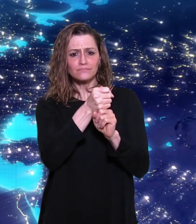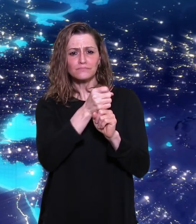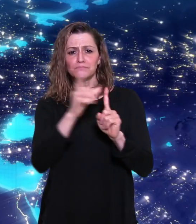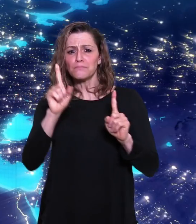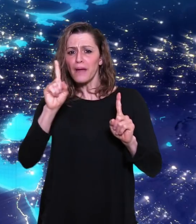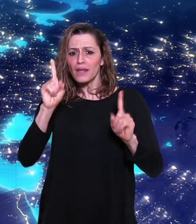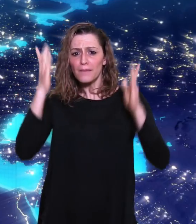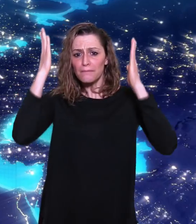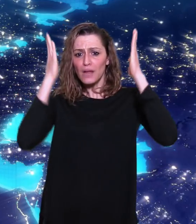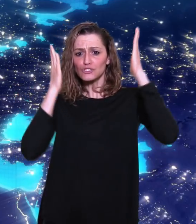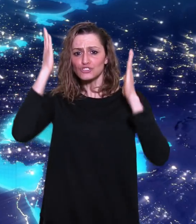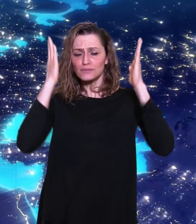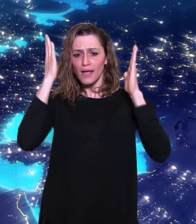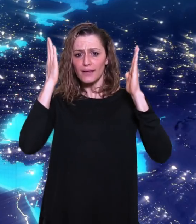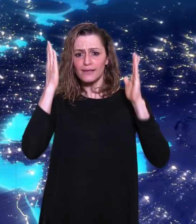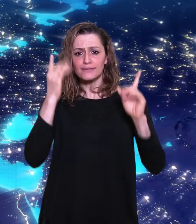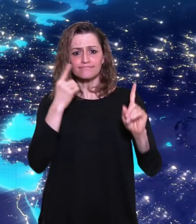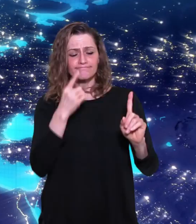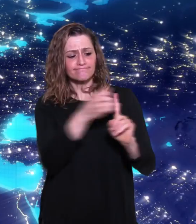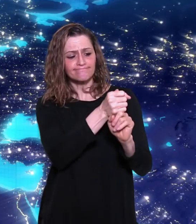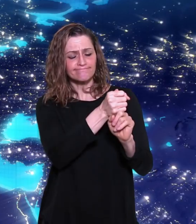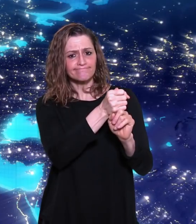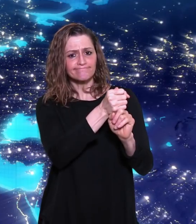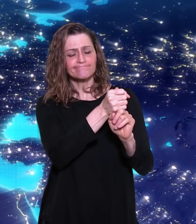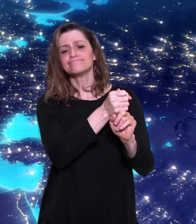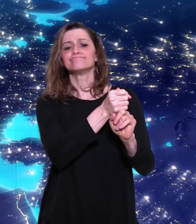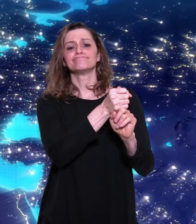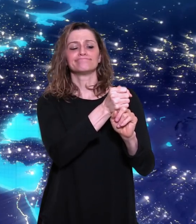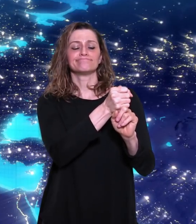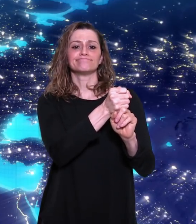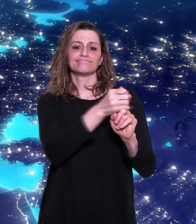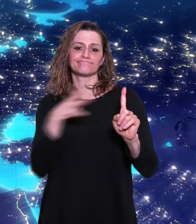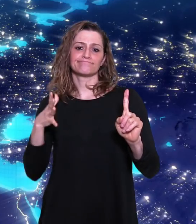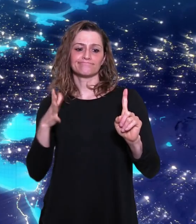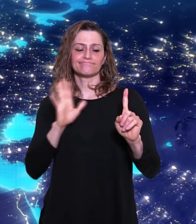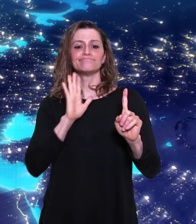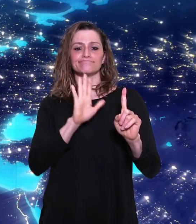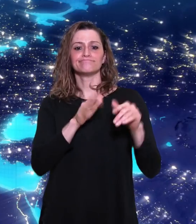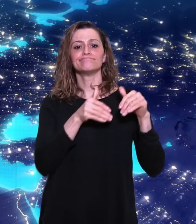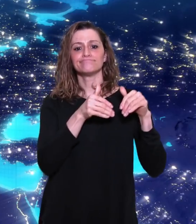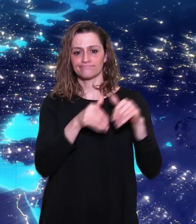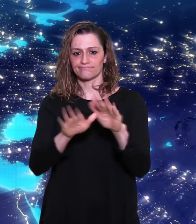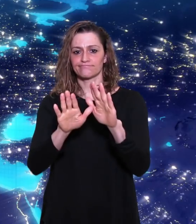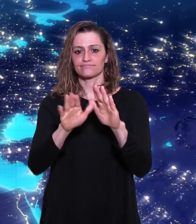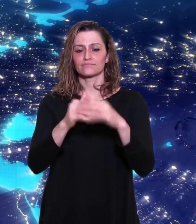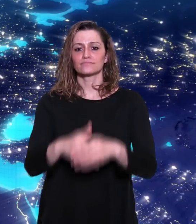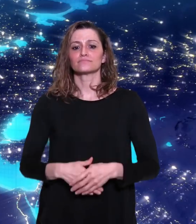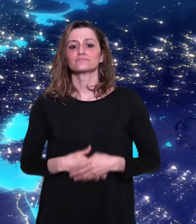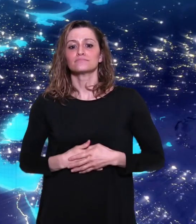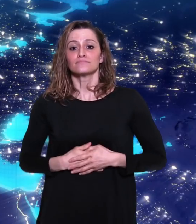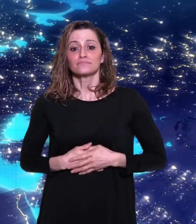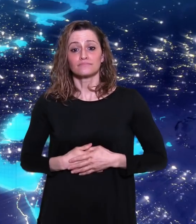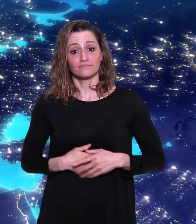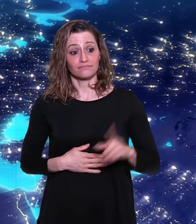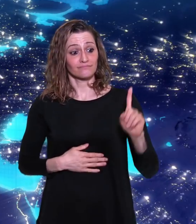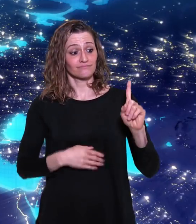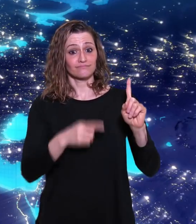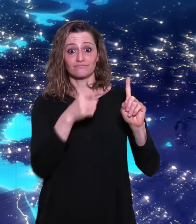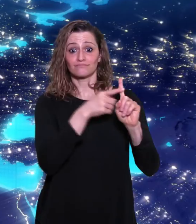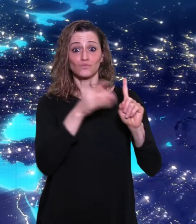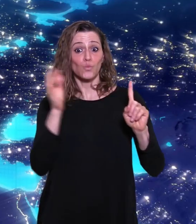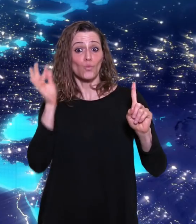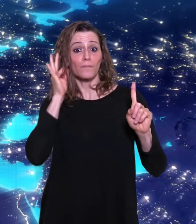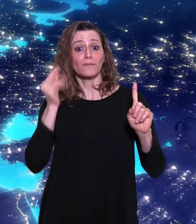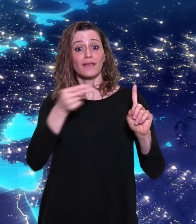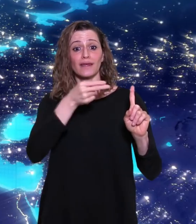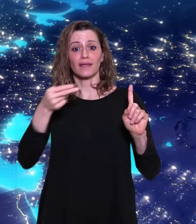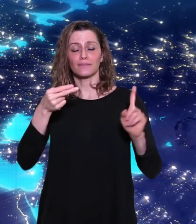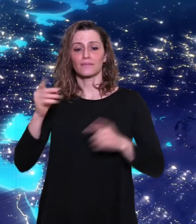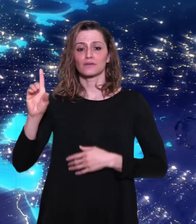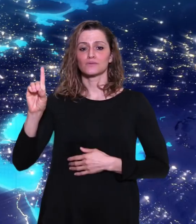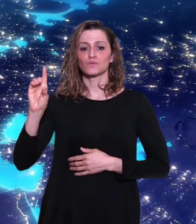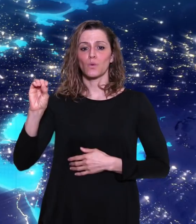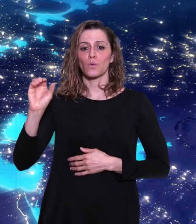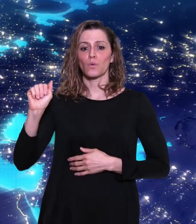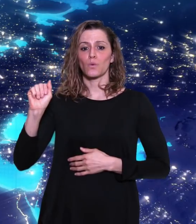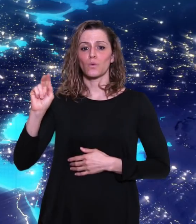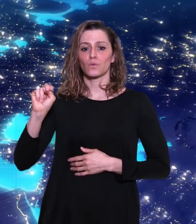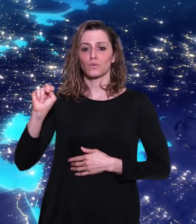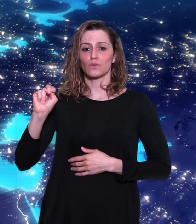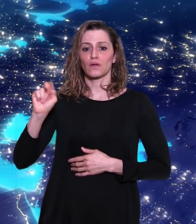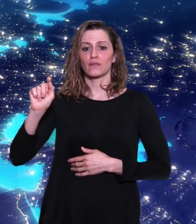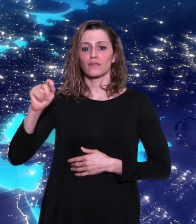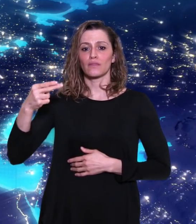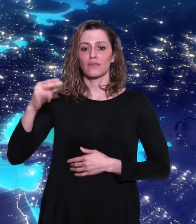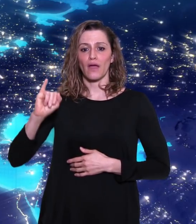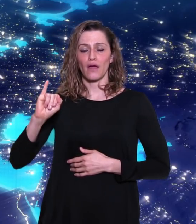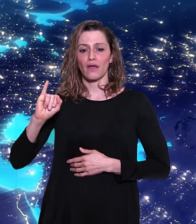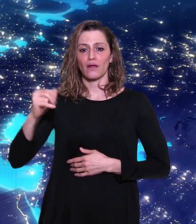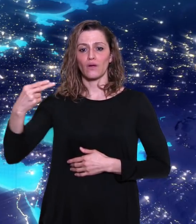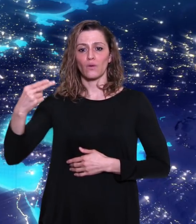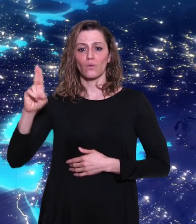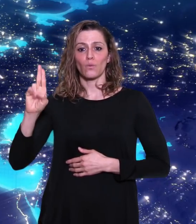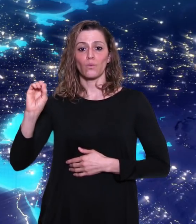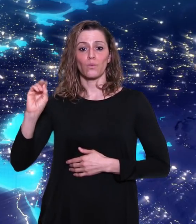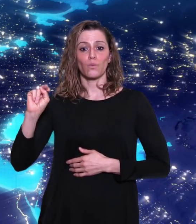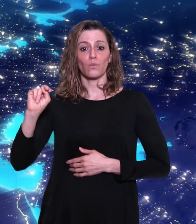Vietnamese woman. Her name was Doan Thi Huong. The half-brother’s